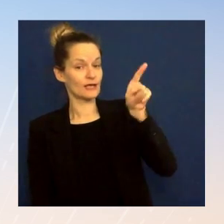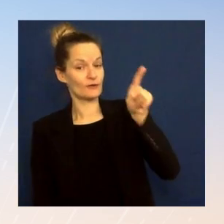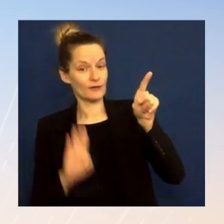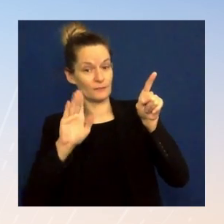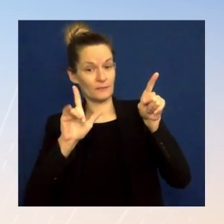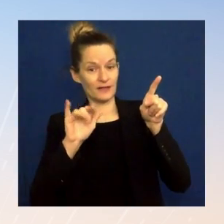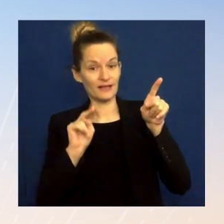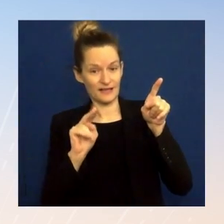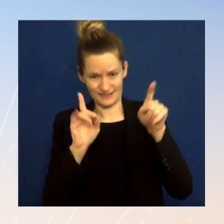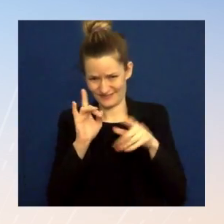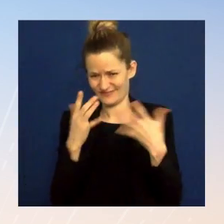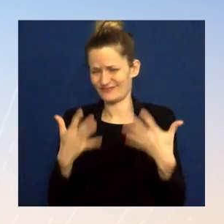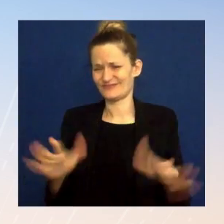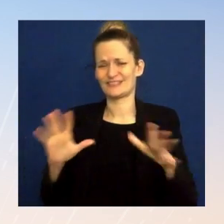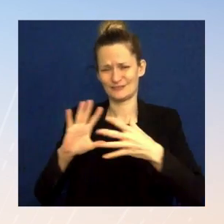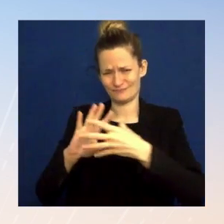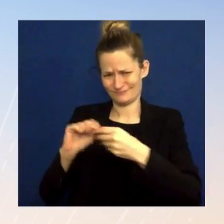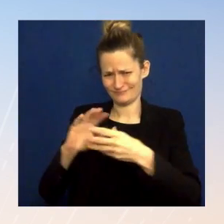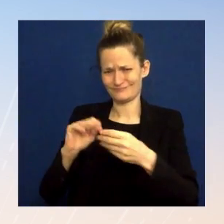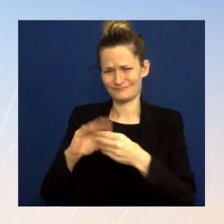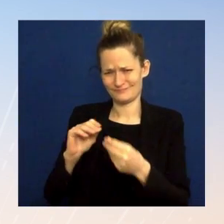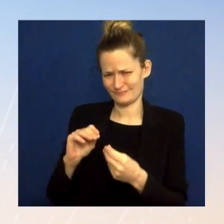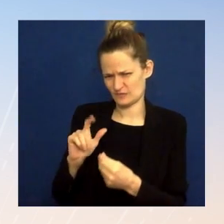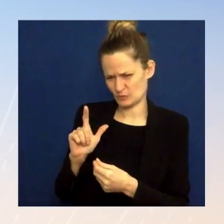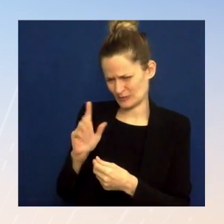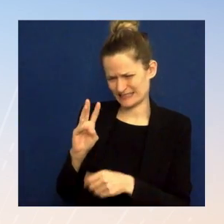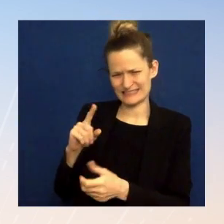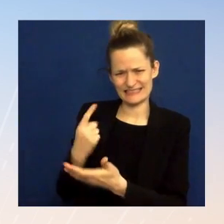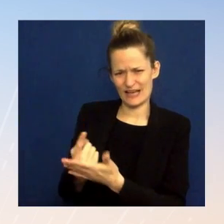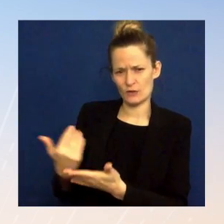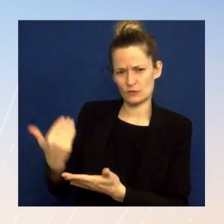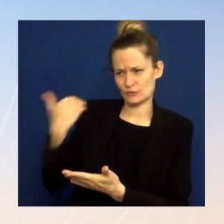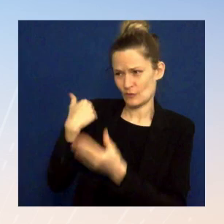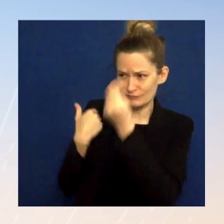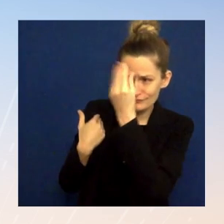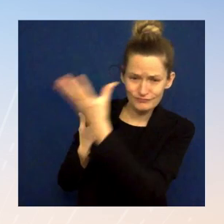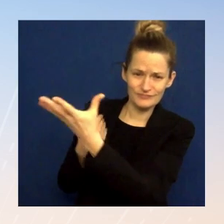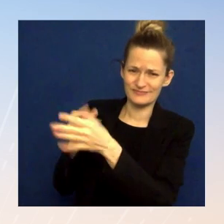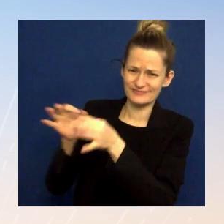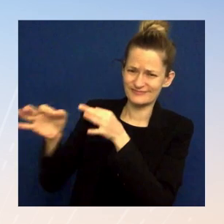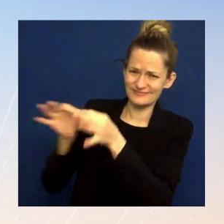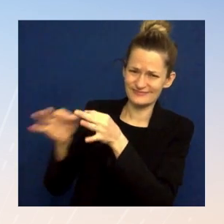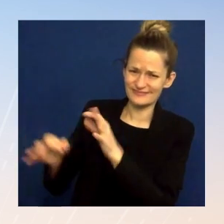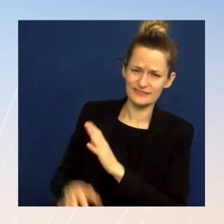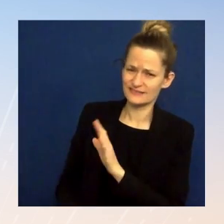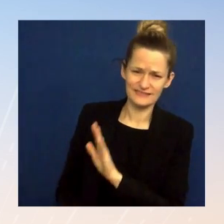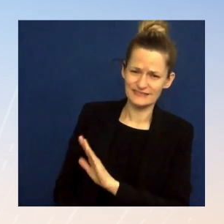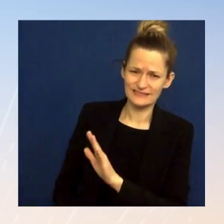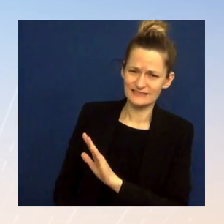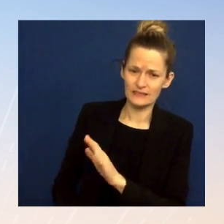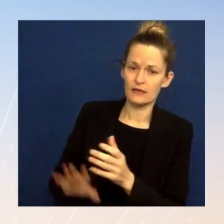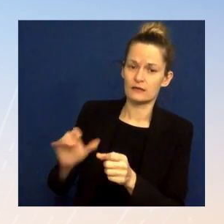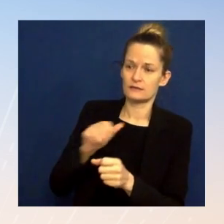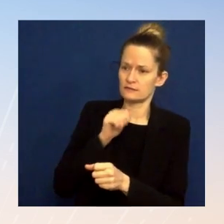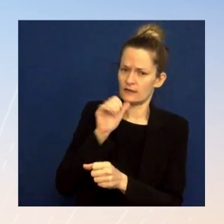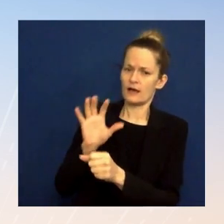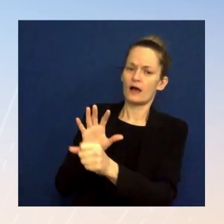by the Sudanese security forces, including the arrest of multiple civilian officials and the detention of Prime Minister Hamdok.